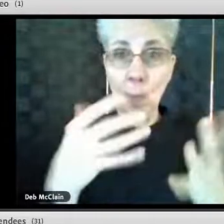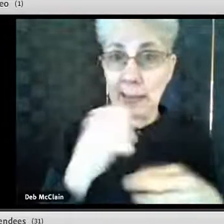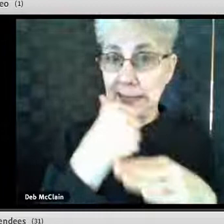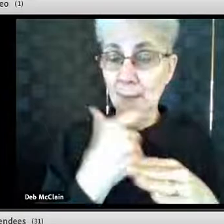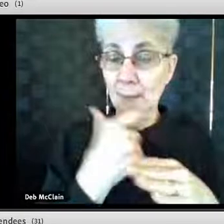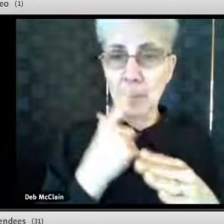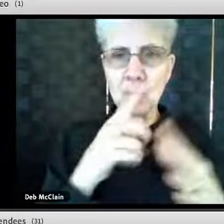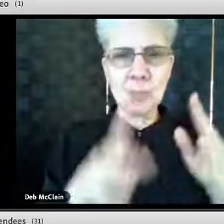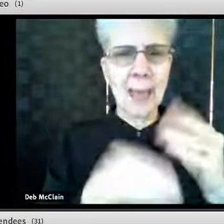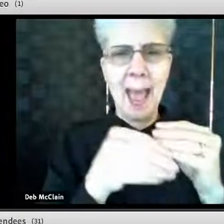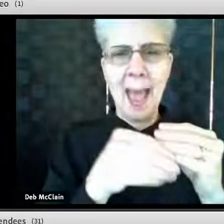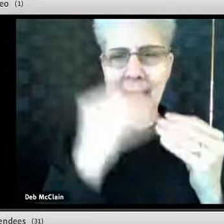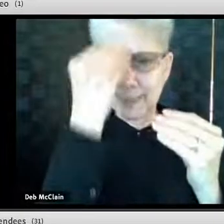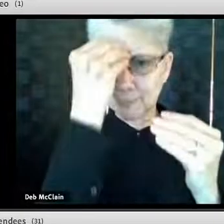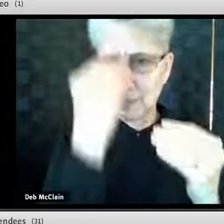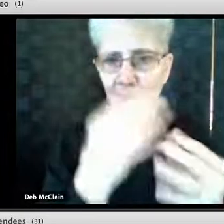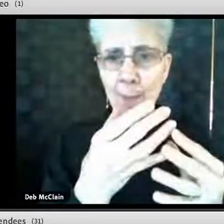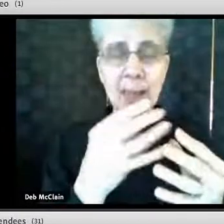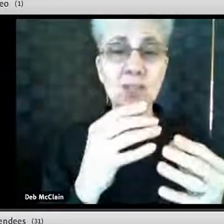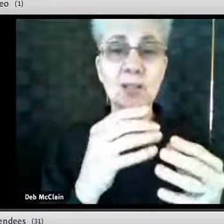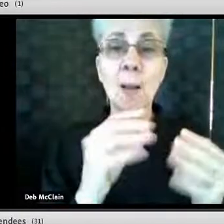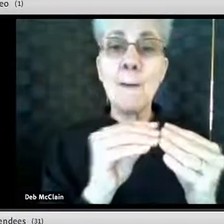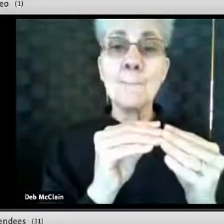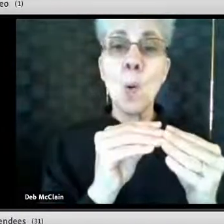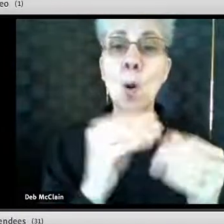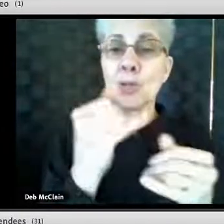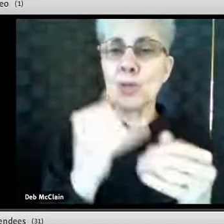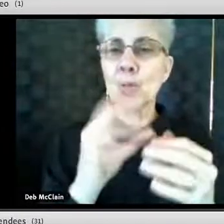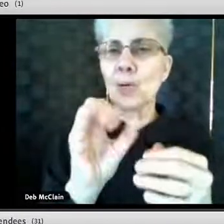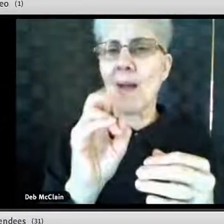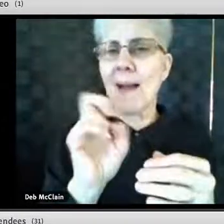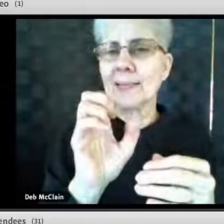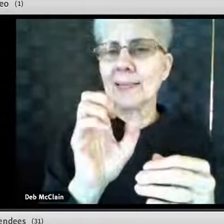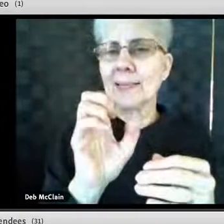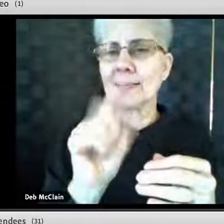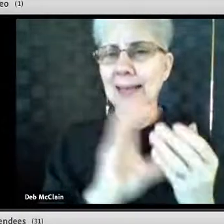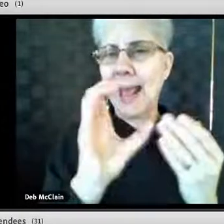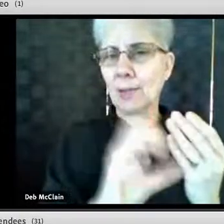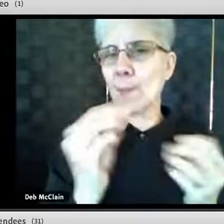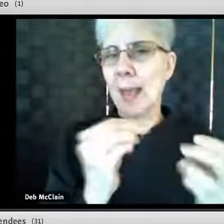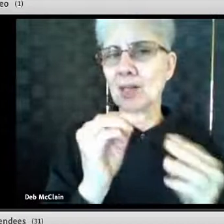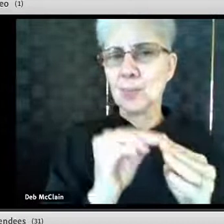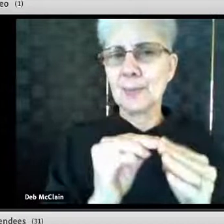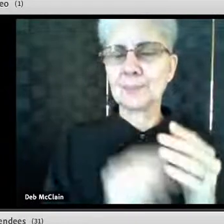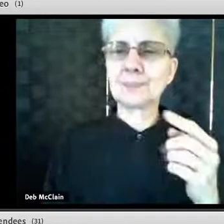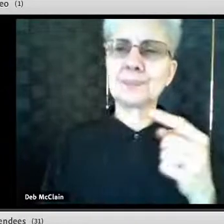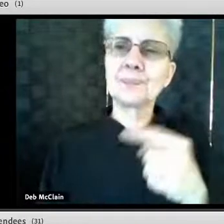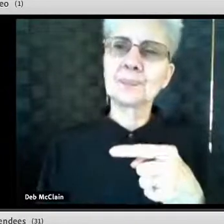and it might be you just adding some extra columns to the end of your content calendar management